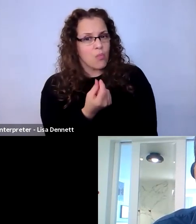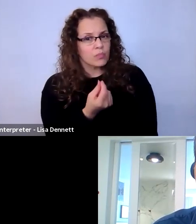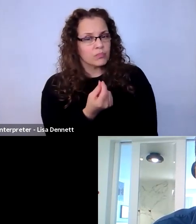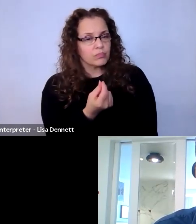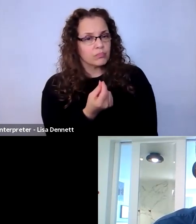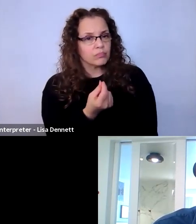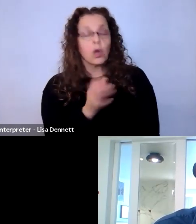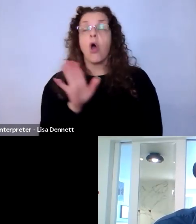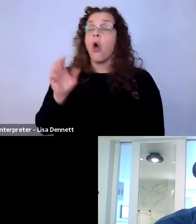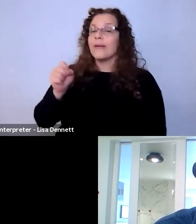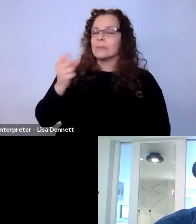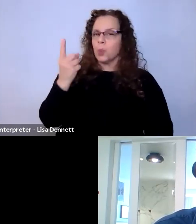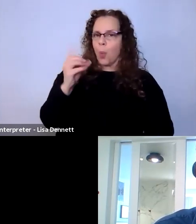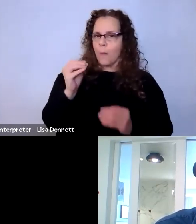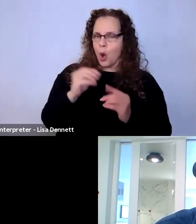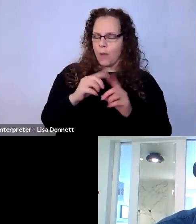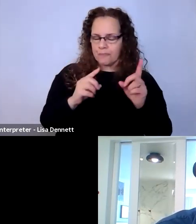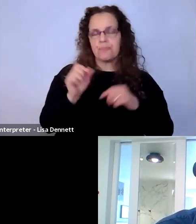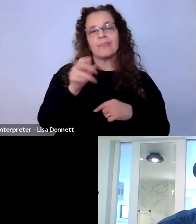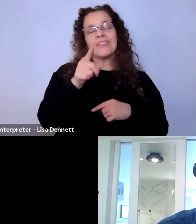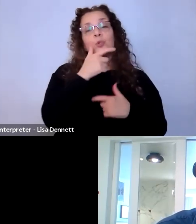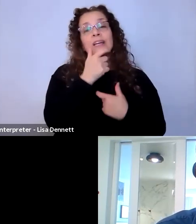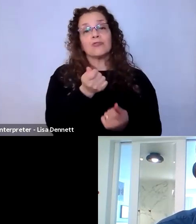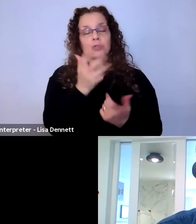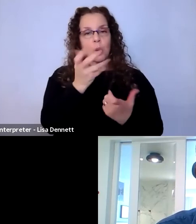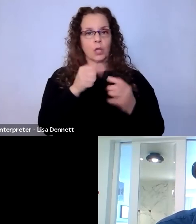But. Jennison Asuncion: One more thing for those interested in you want to extend the celebration to Saturday.